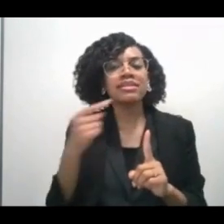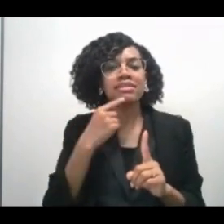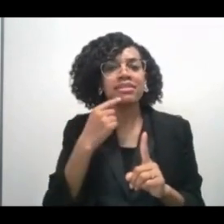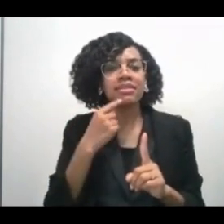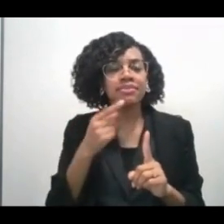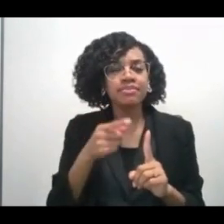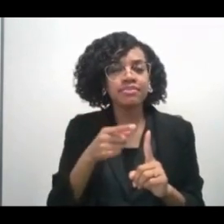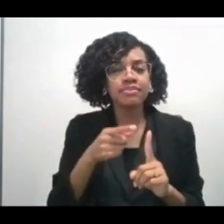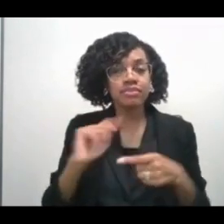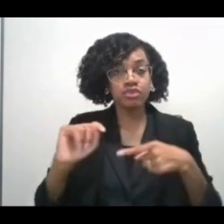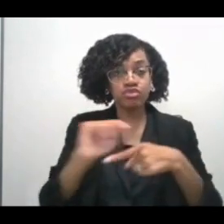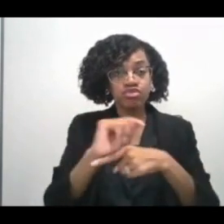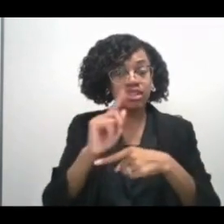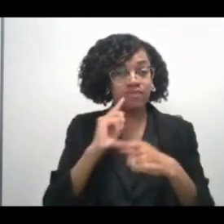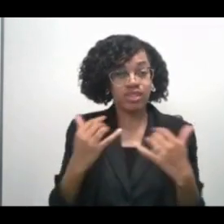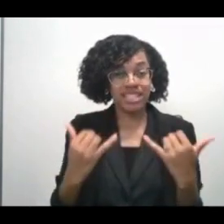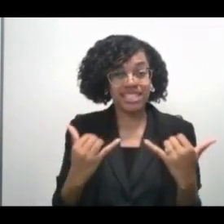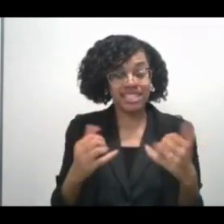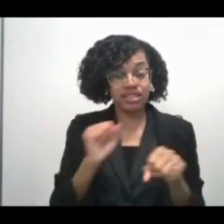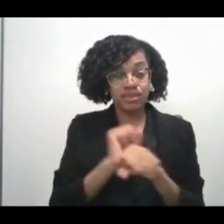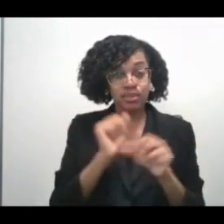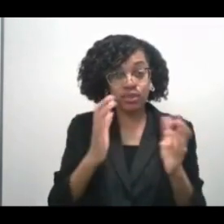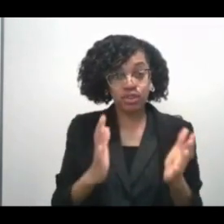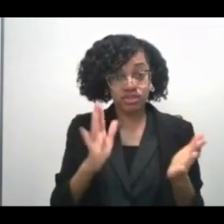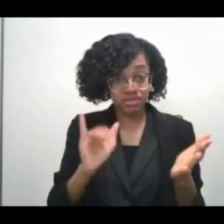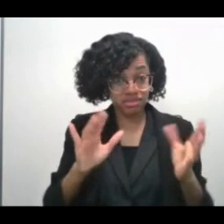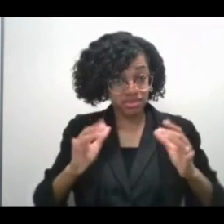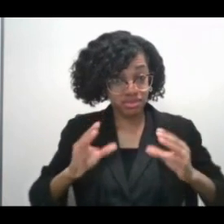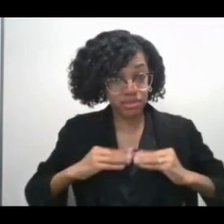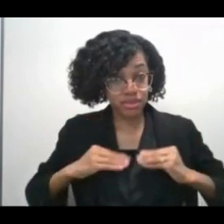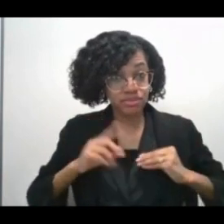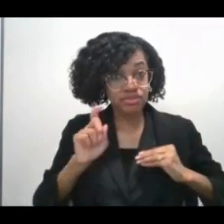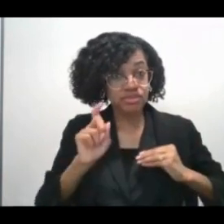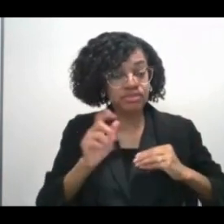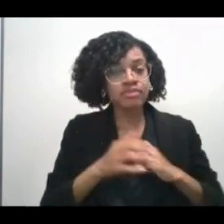workers is acceptable. There is a scenario in which that would